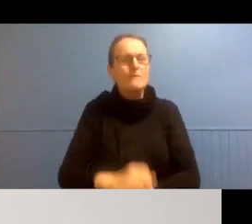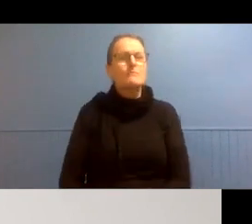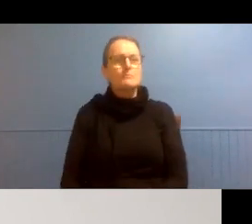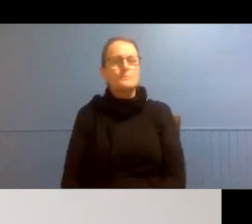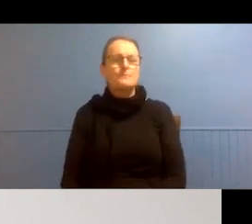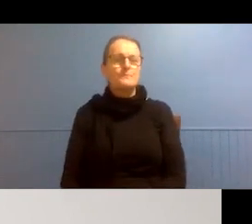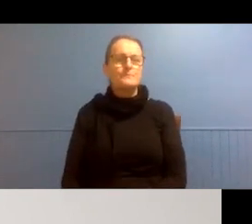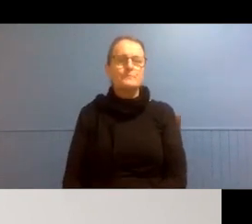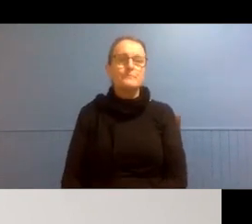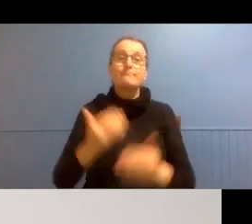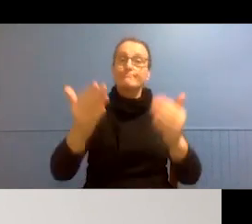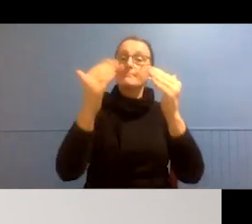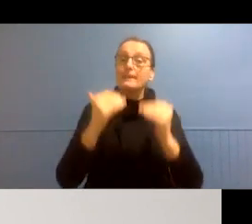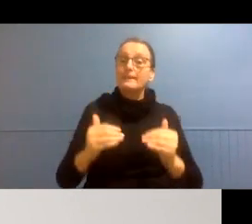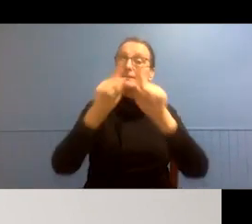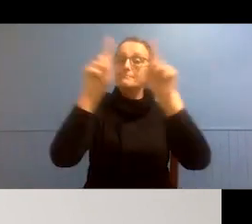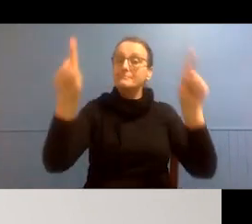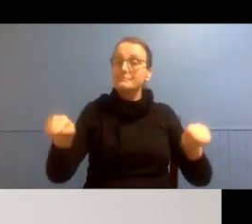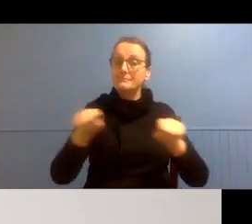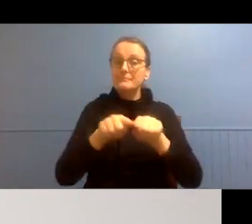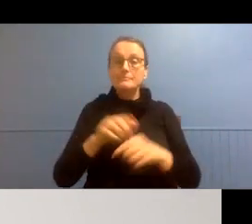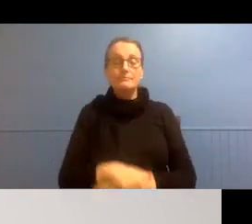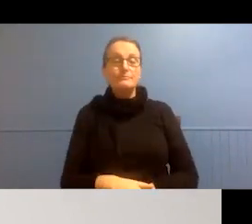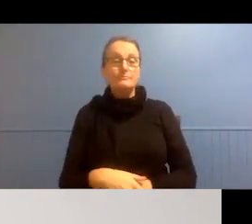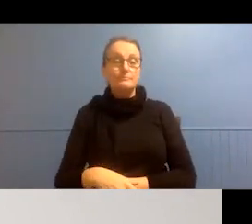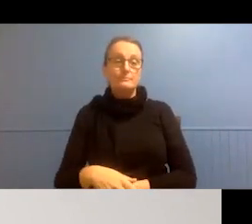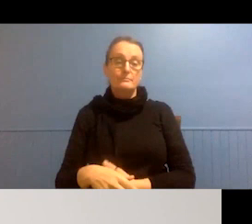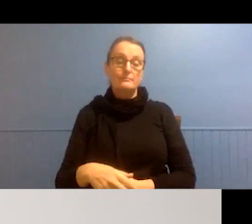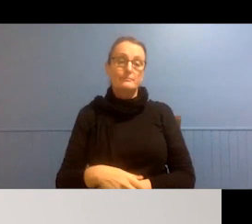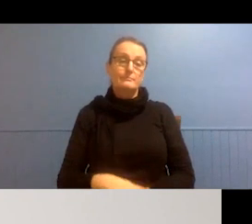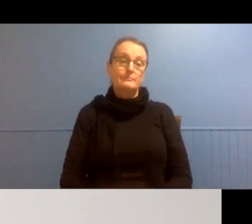In this next slide, there are two blue circles